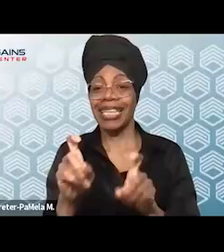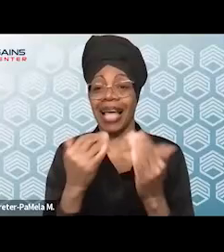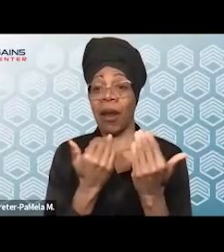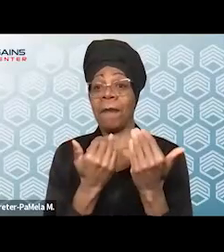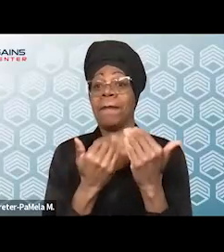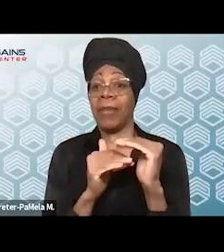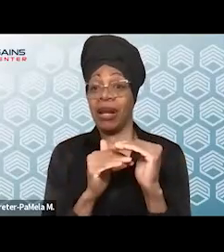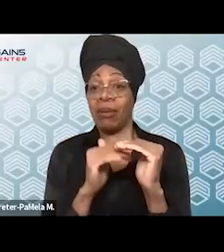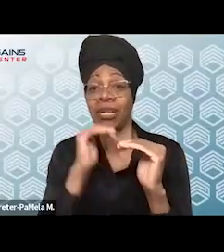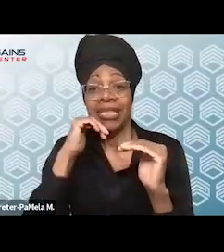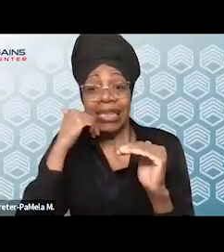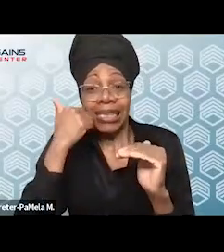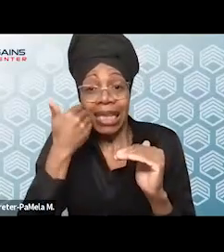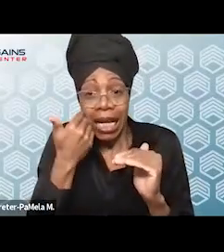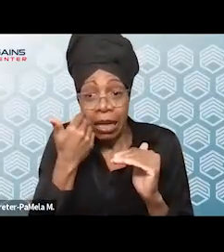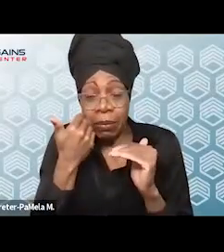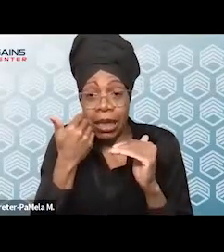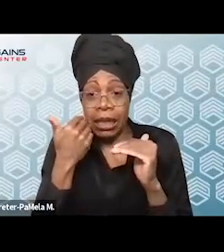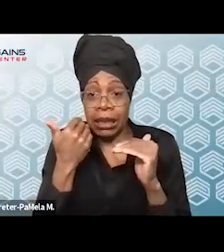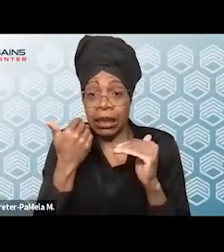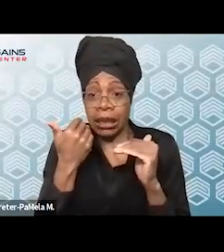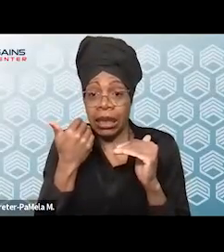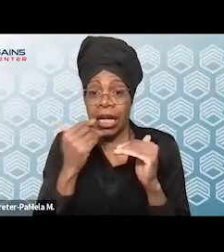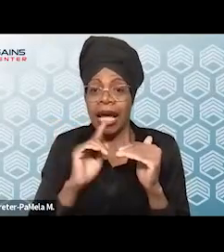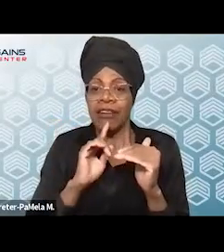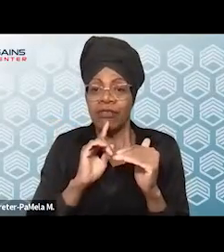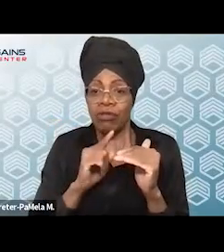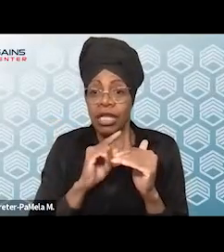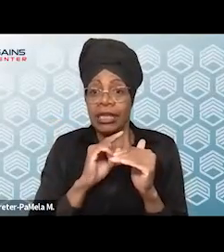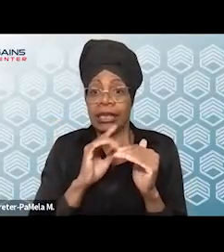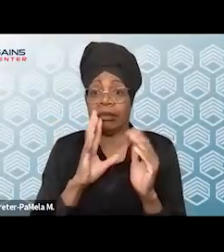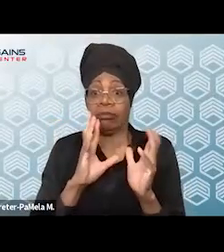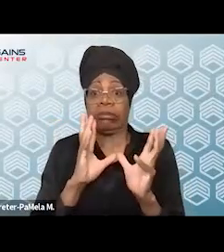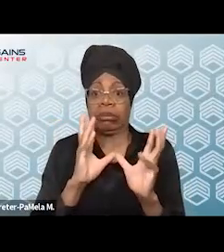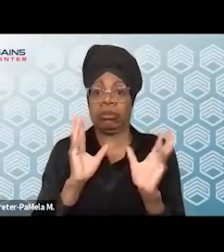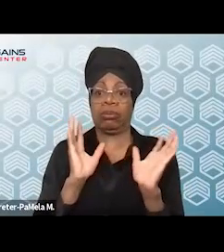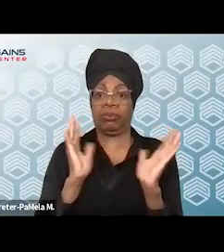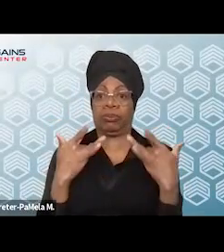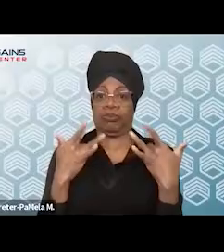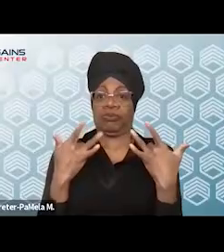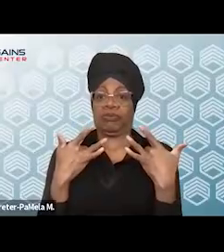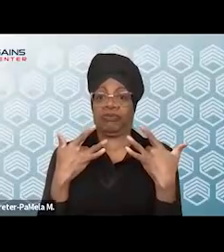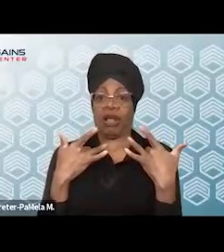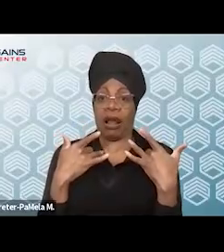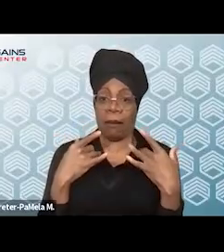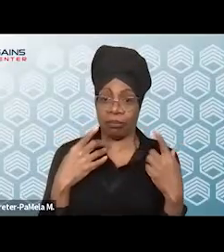shaming and humiliating and invasive, and as we talked about,